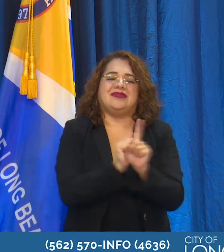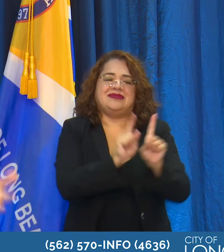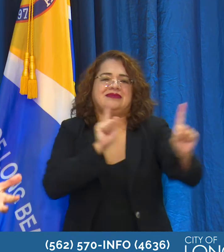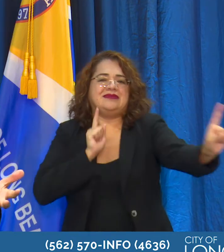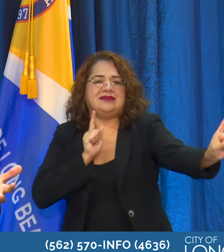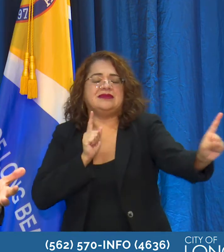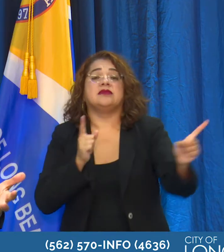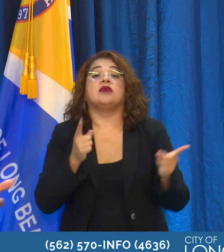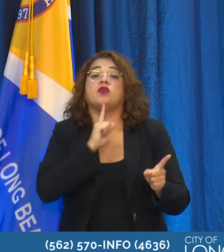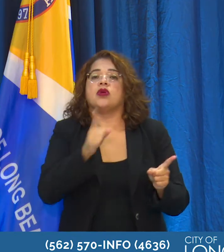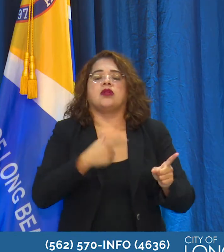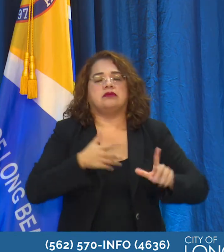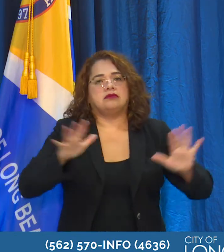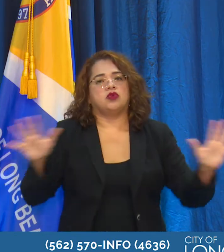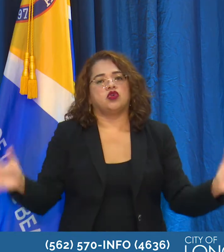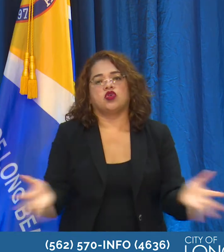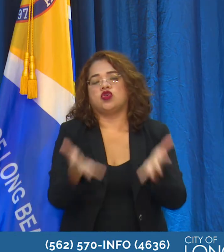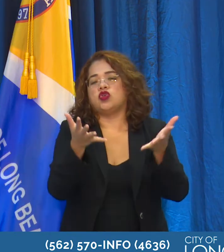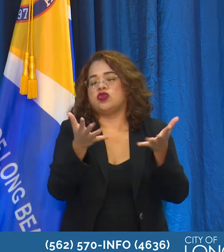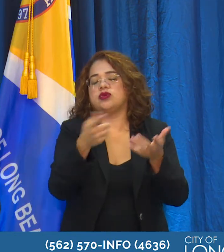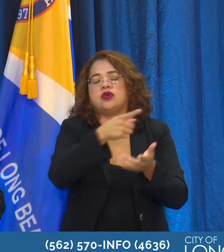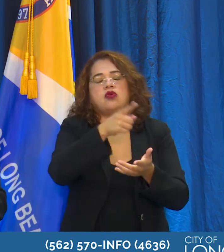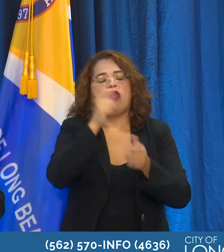to vote, because of COVID.